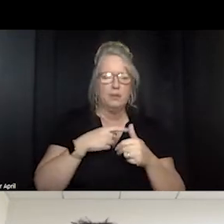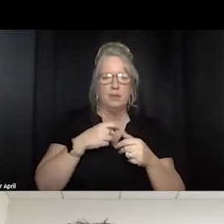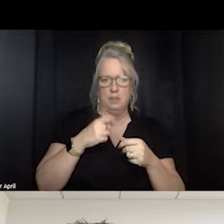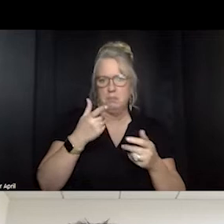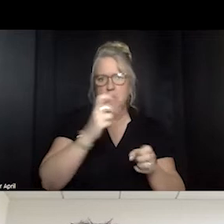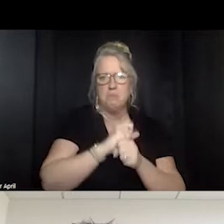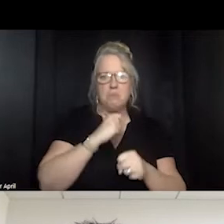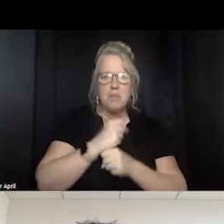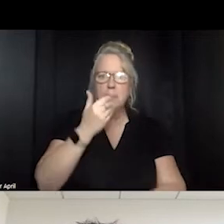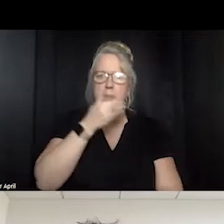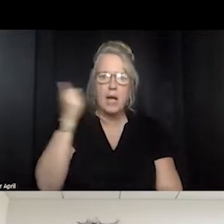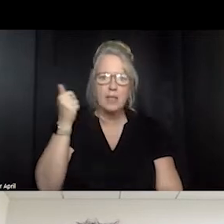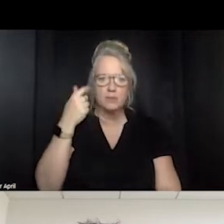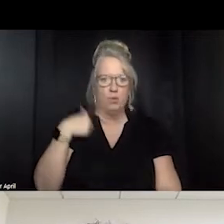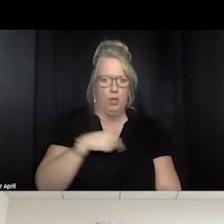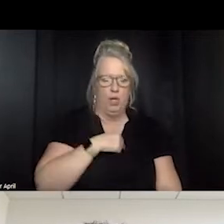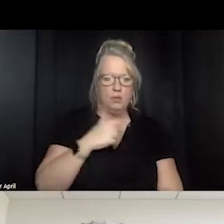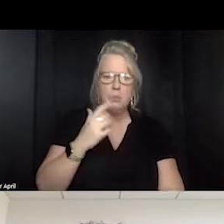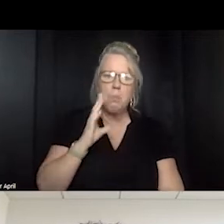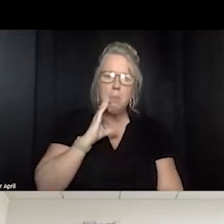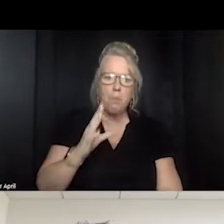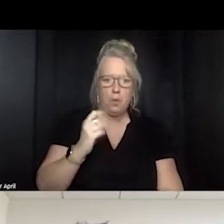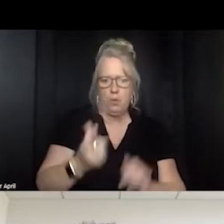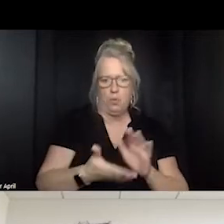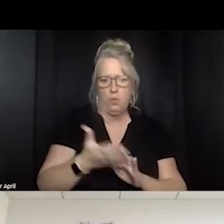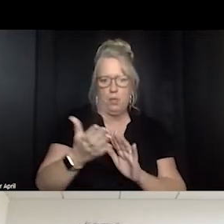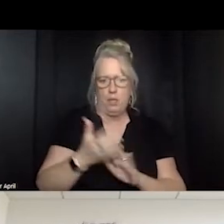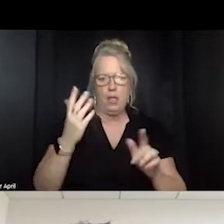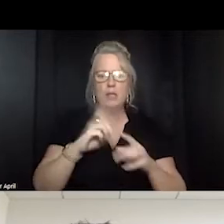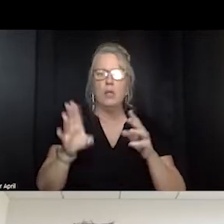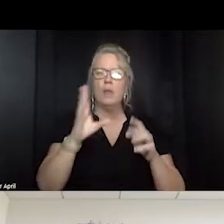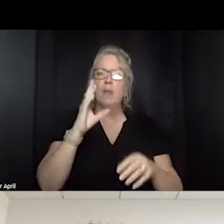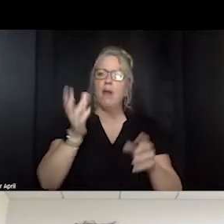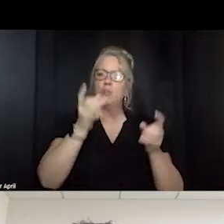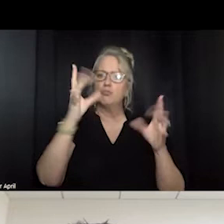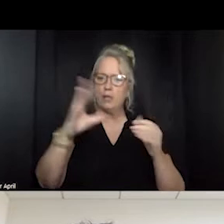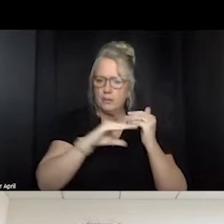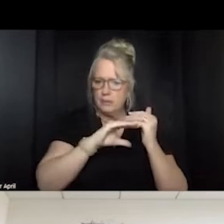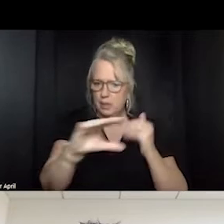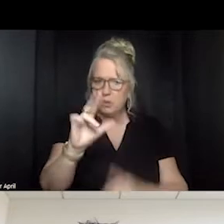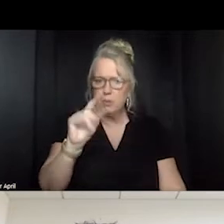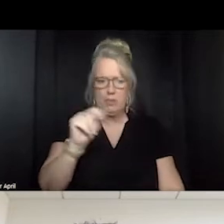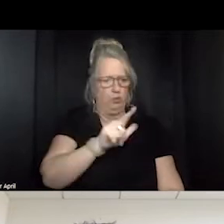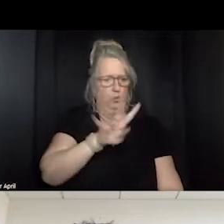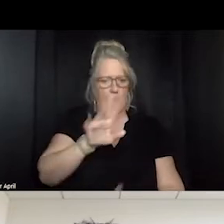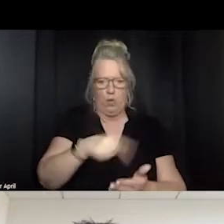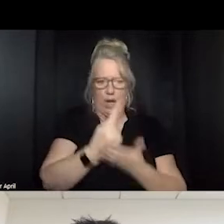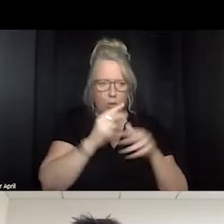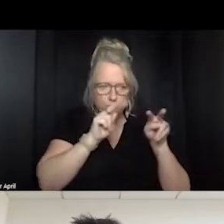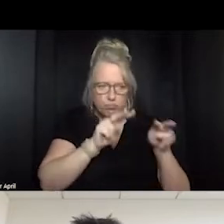FOR US. ONE IS WE RUN A CRISIS STABILIZATION UNIT. 24 HOUR OBSERVATION LEVEL OF CARE. AND, I THINK